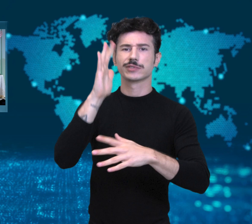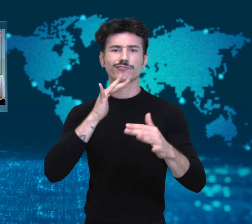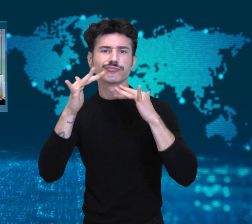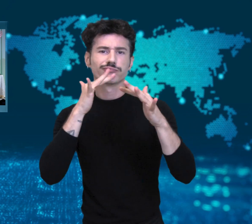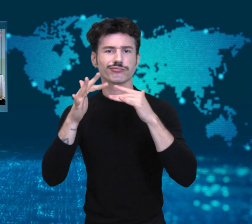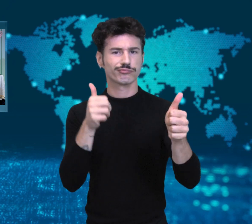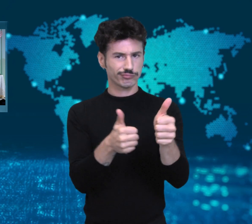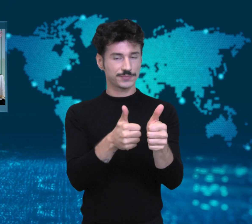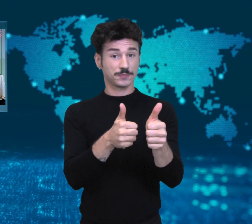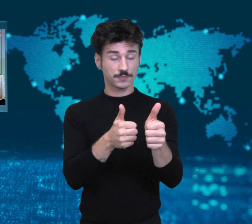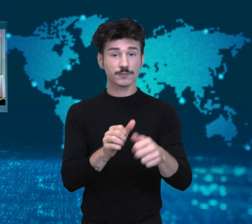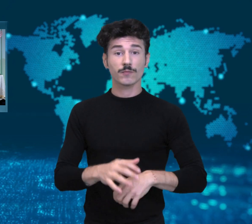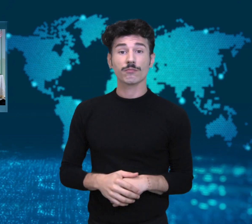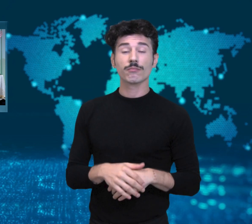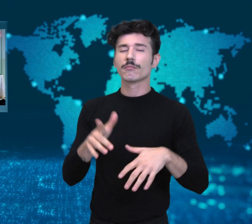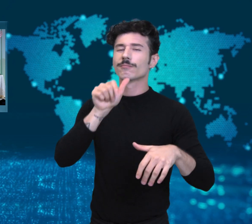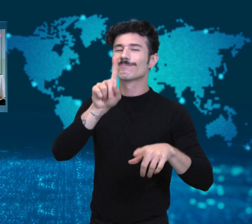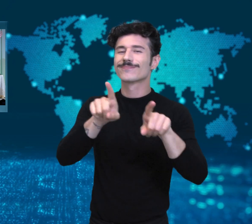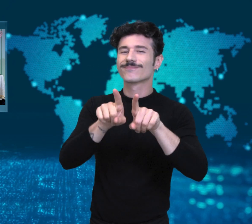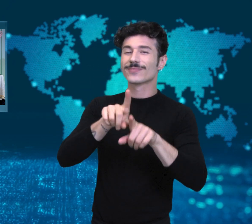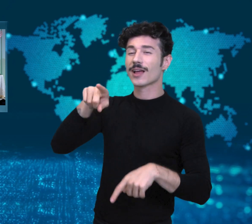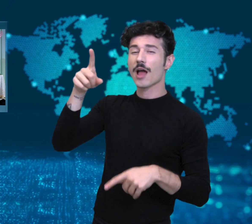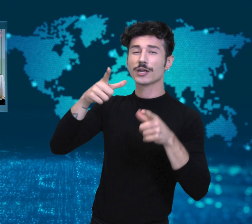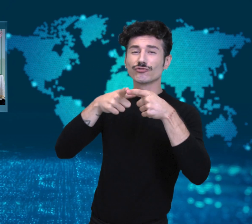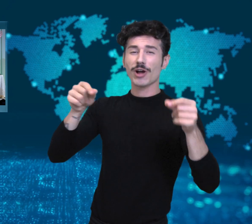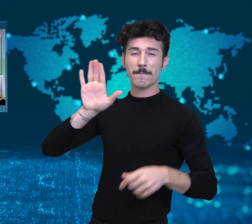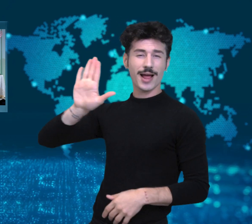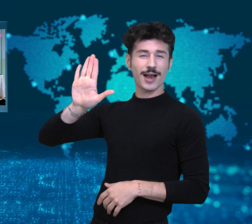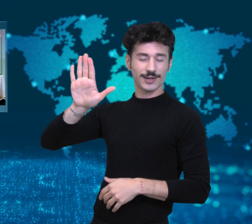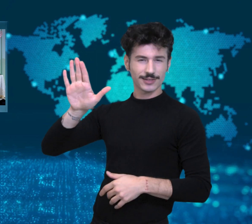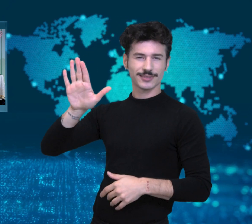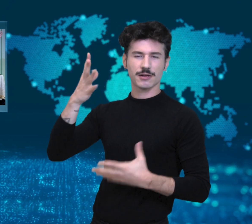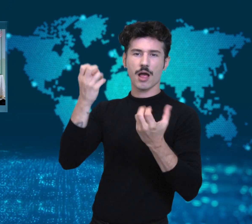that are involved in politics,